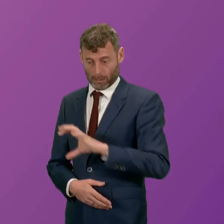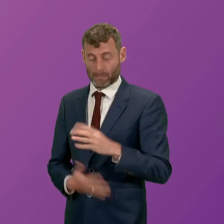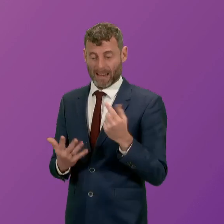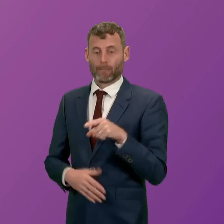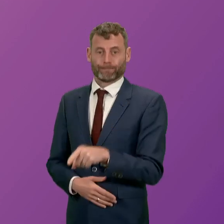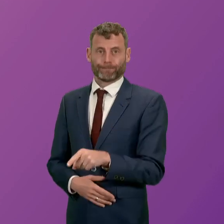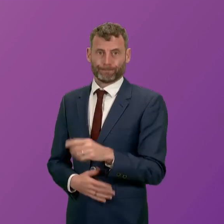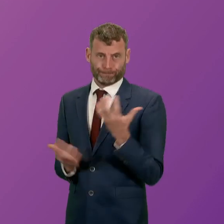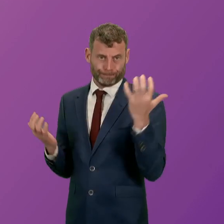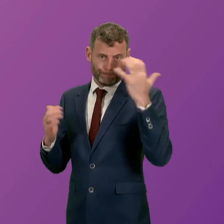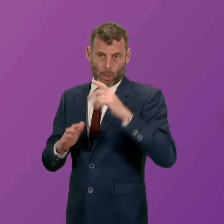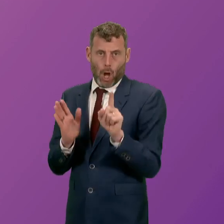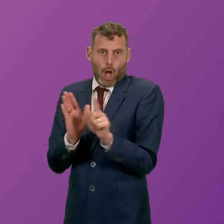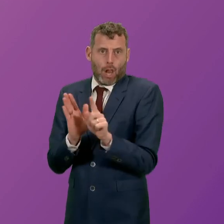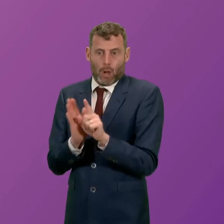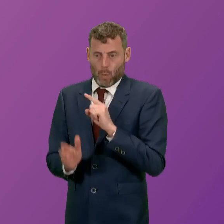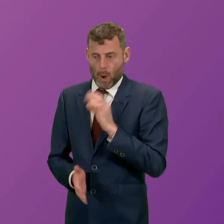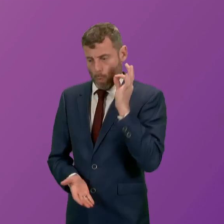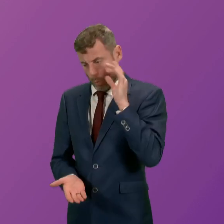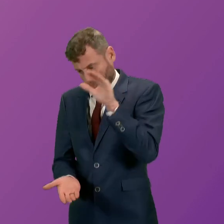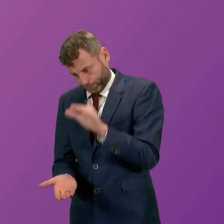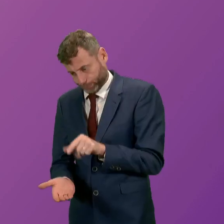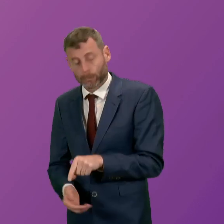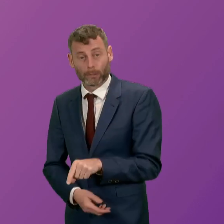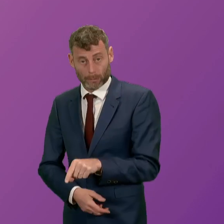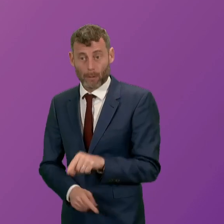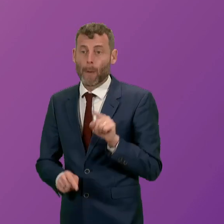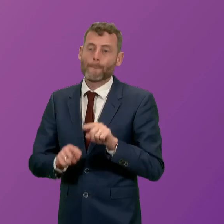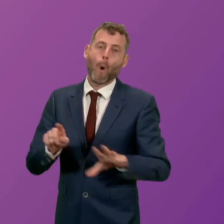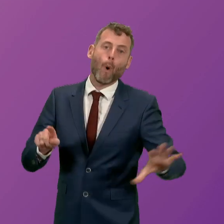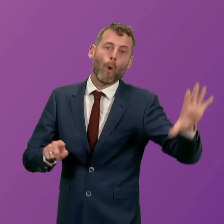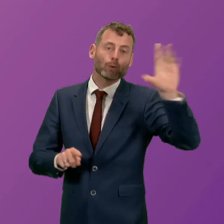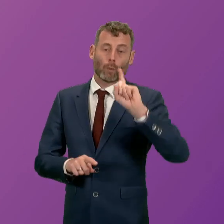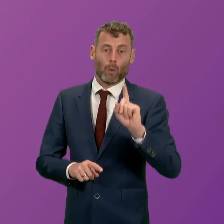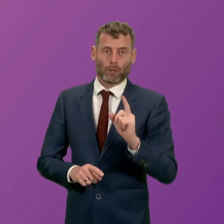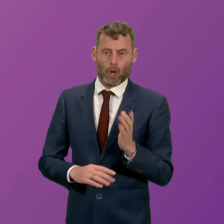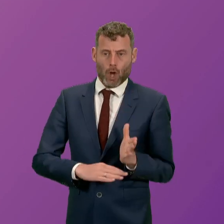for water scarcity, and that most of the rest of the country is in early warning status. An